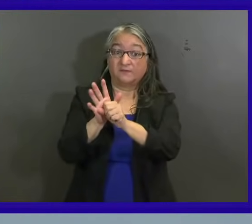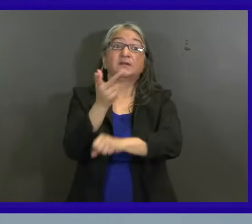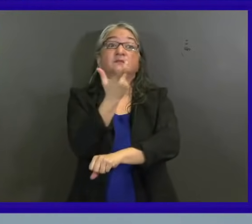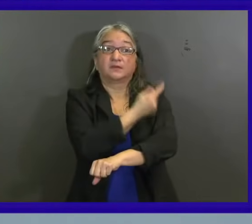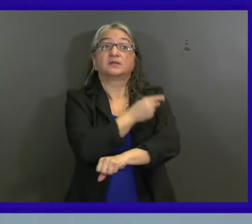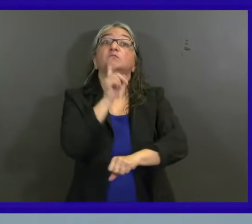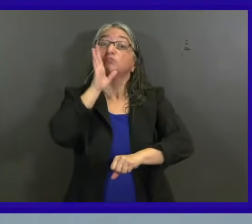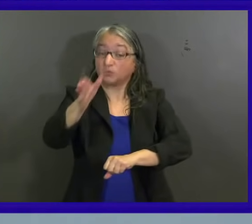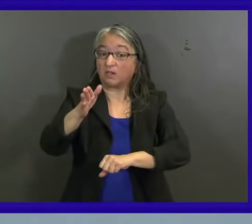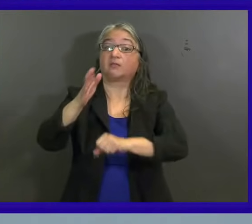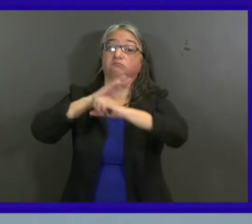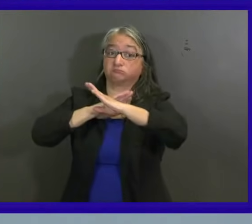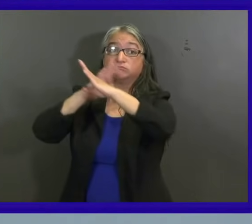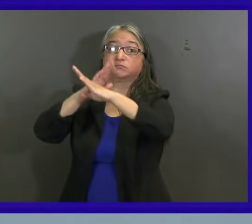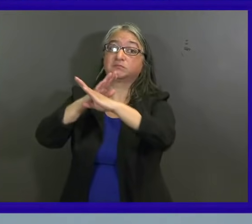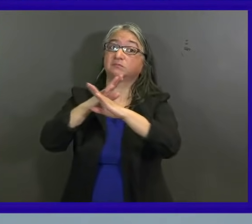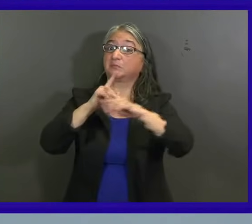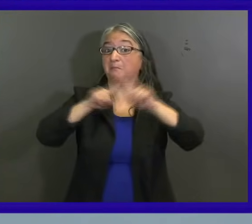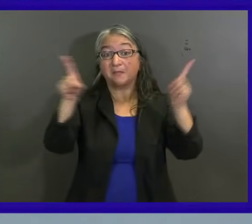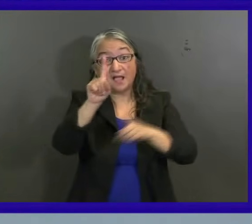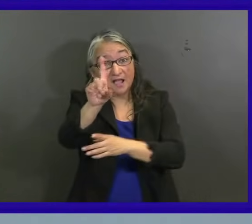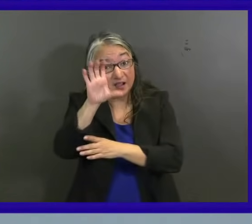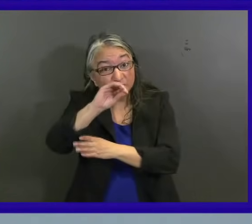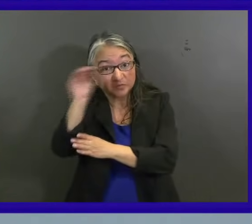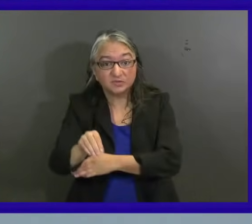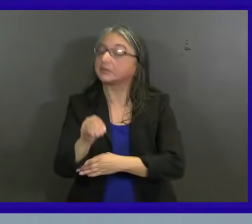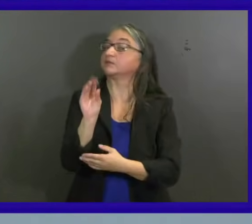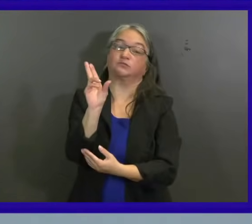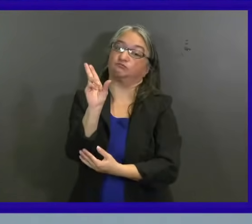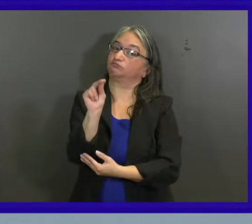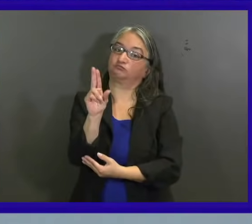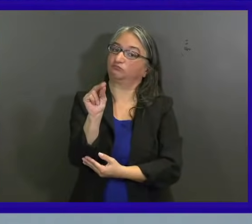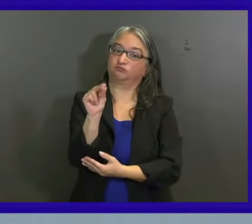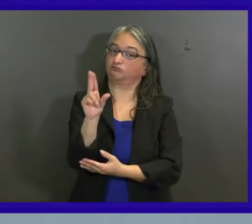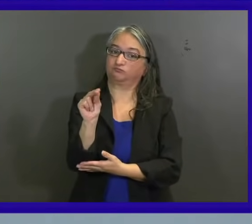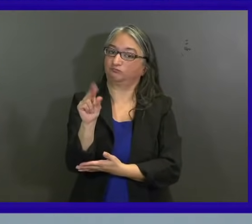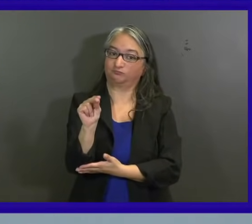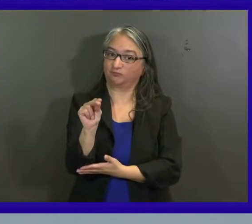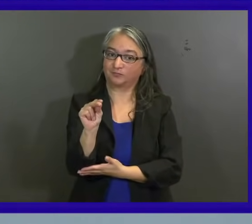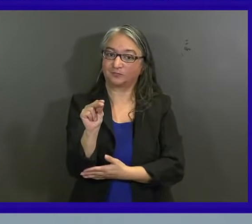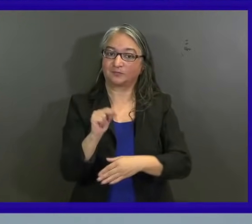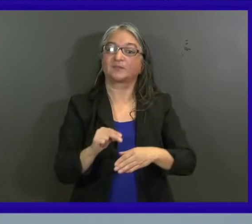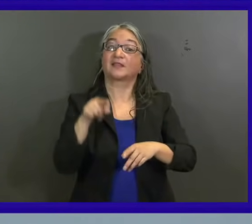offers you a hundred percent protection and over time the effectiveness of your vaccine may become